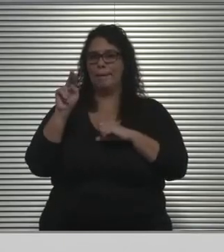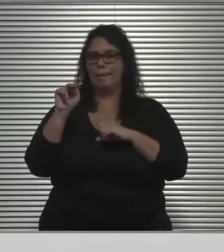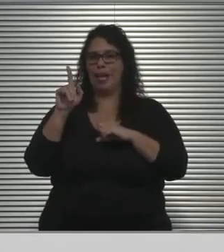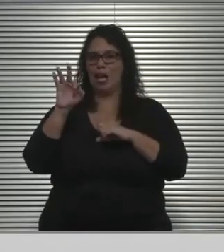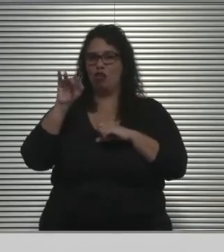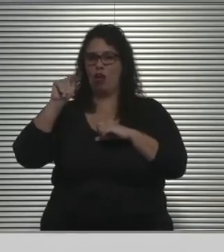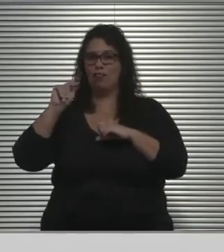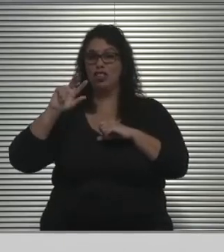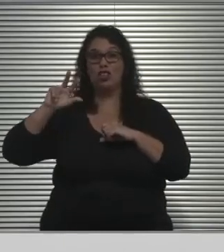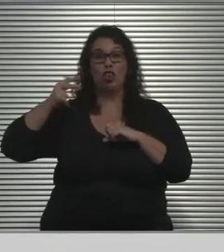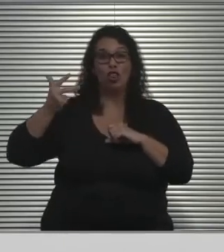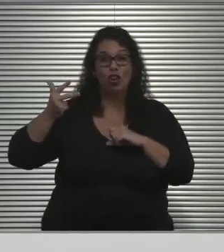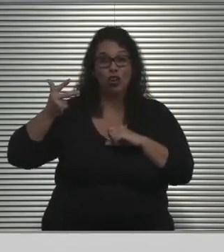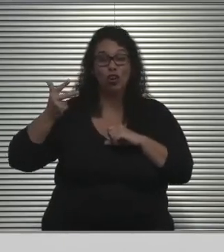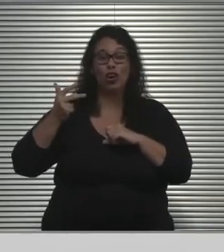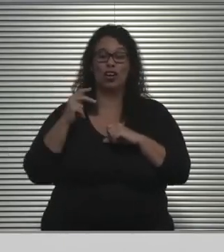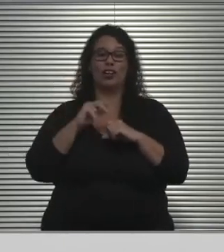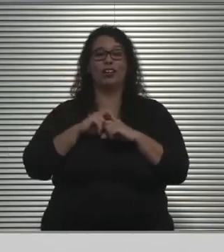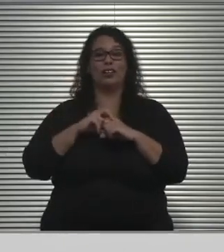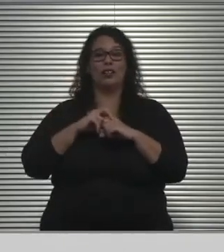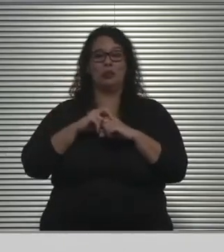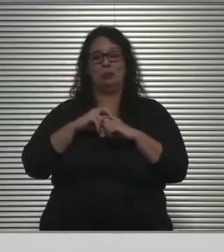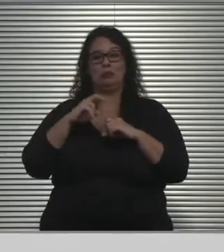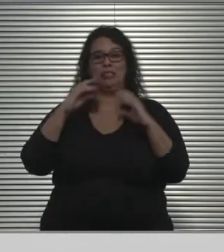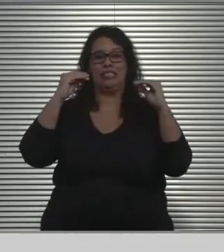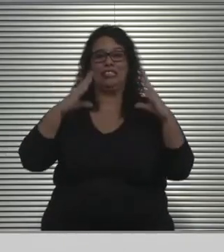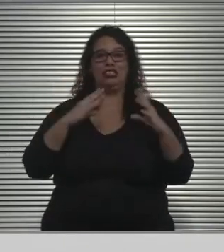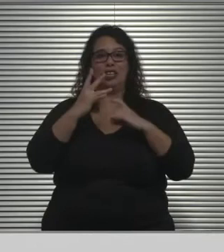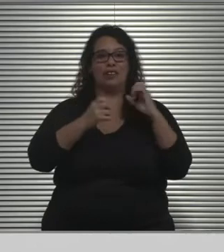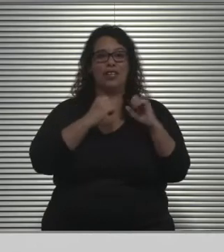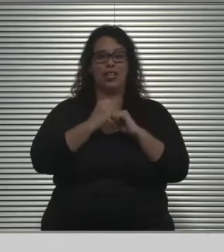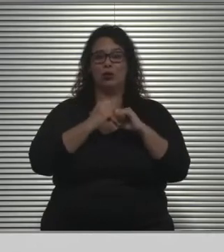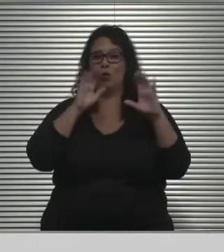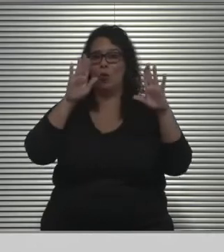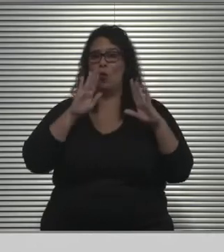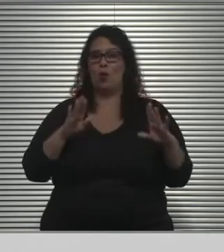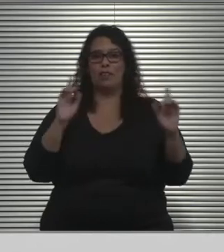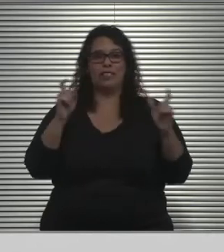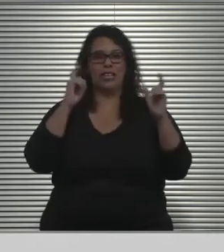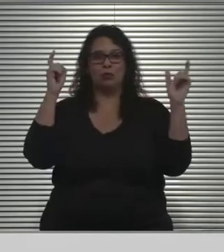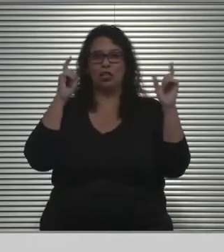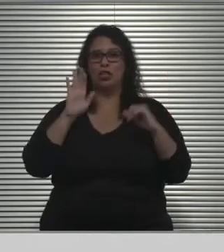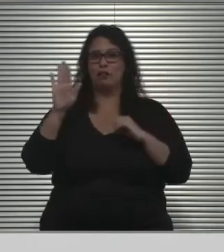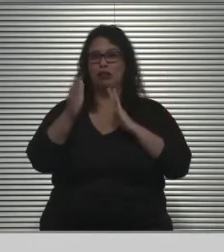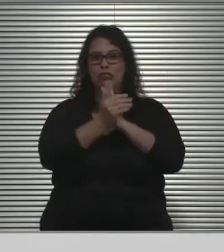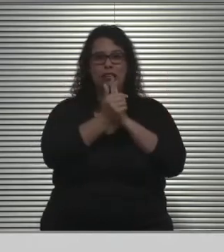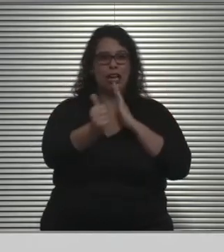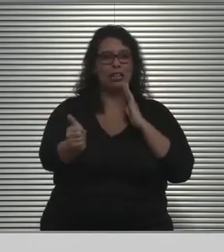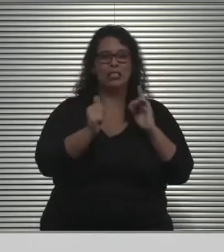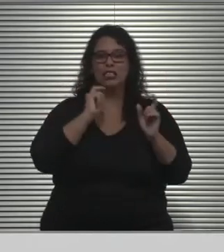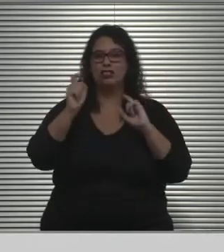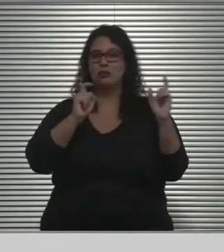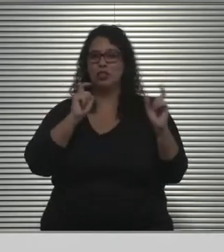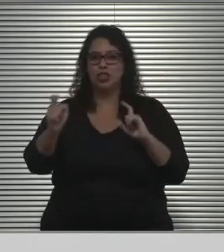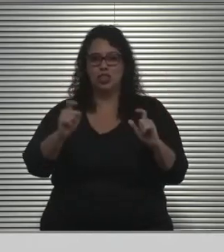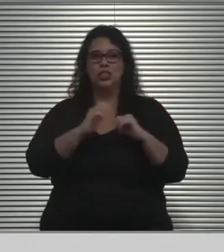to be a teacher of the year. And it was a lovely celebration of her talents and her contribution to students that they actually